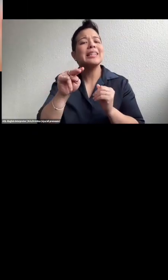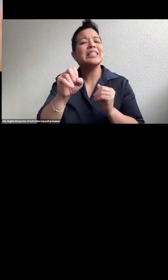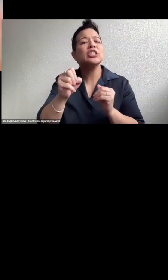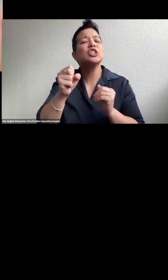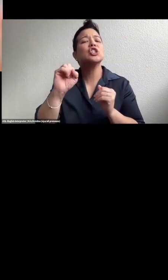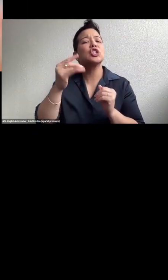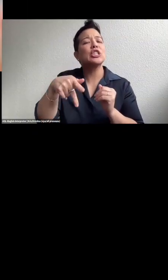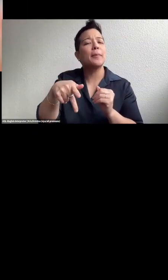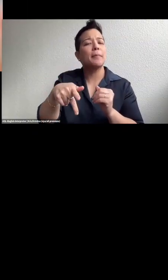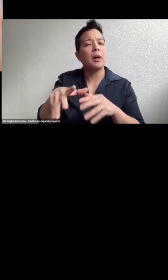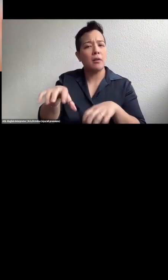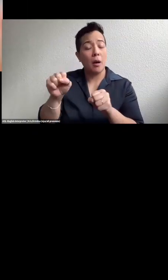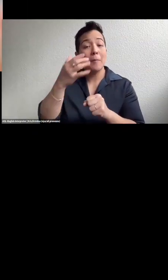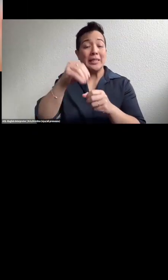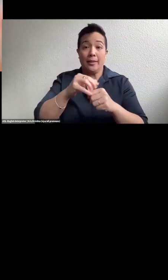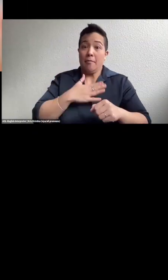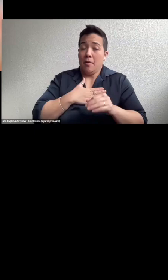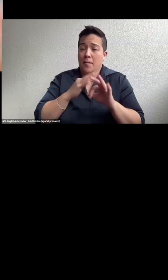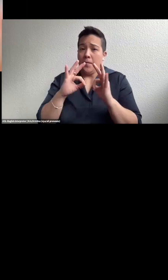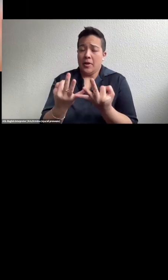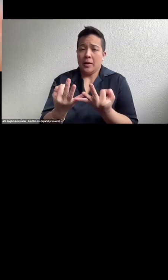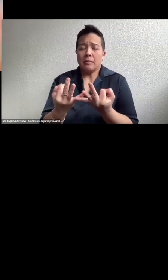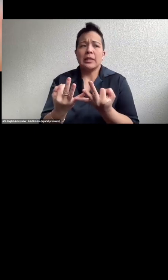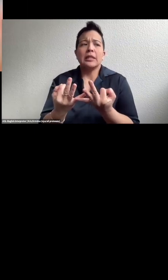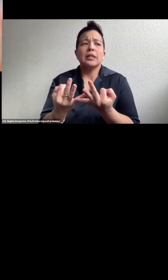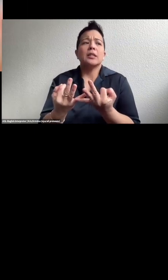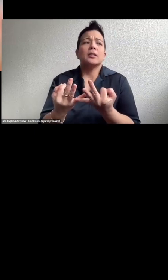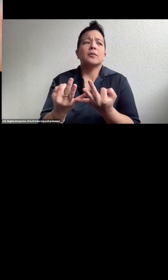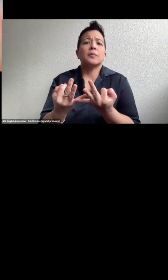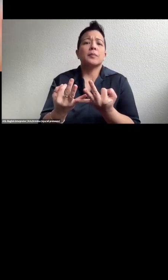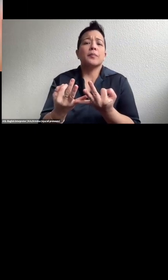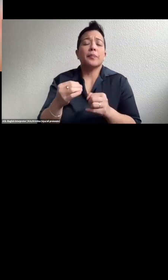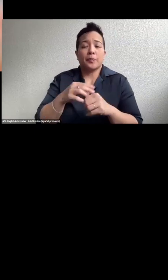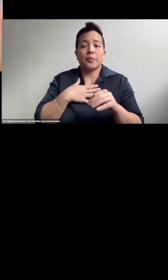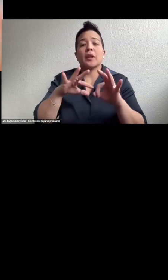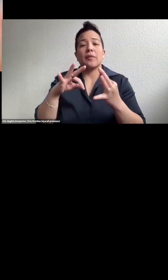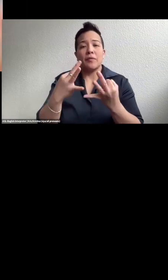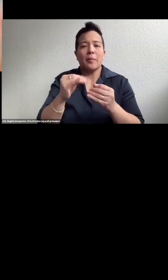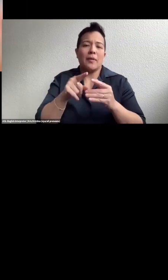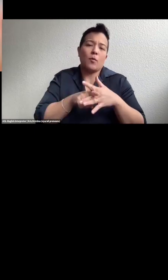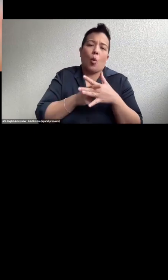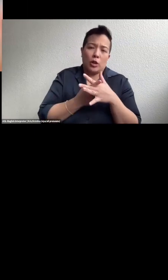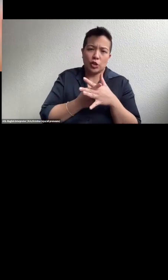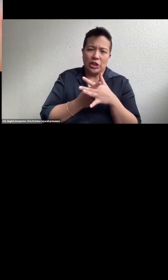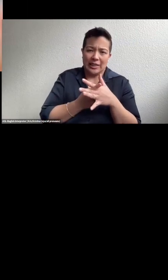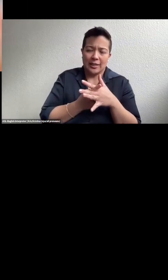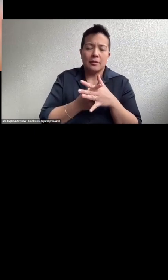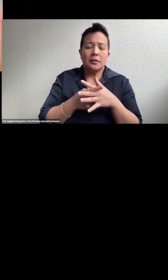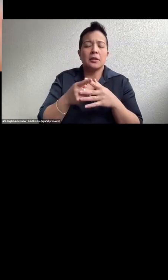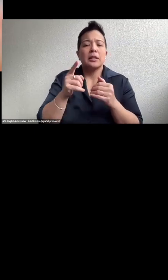in my family of origin, if someone